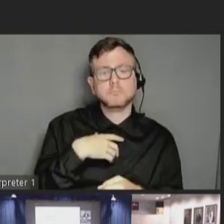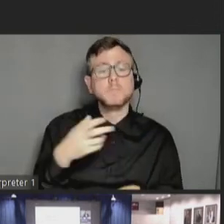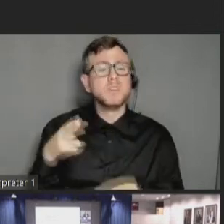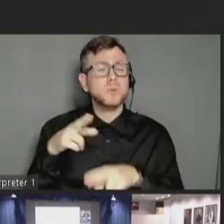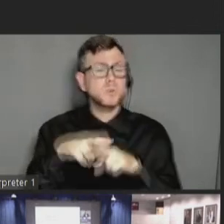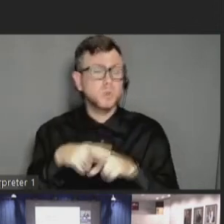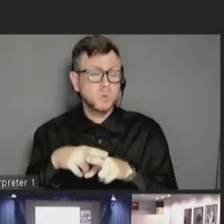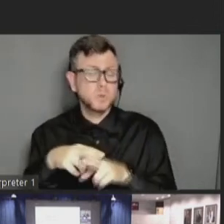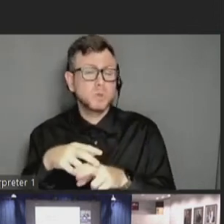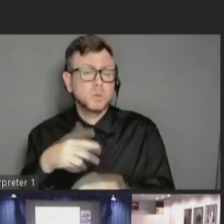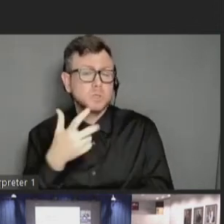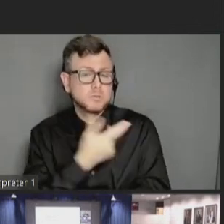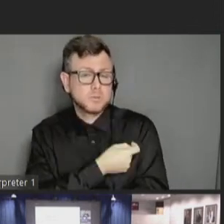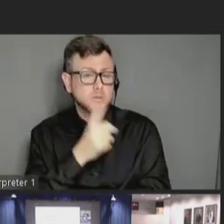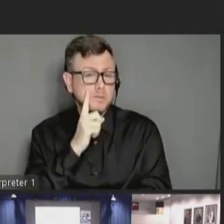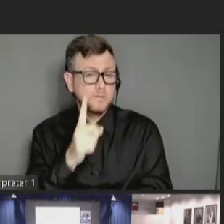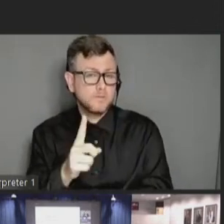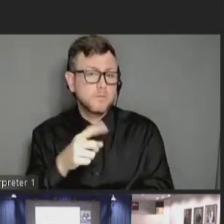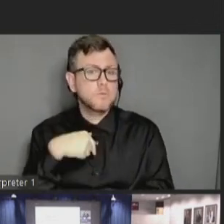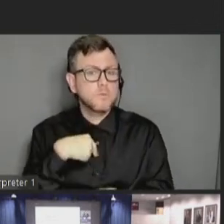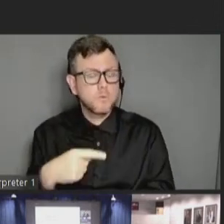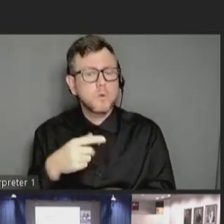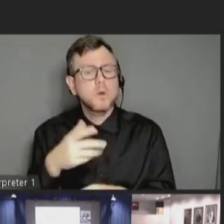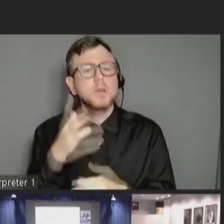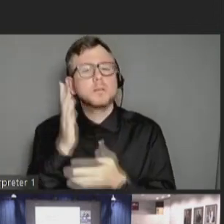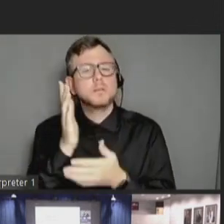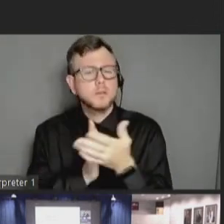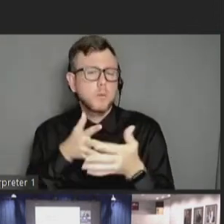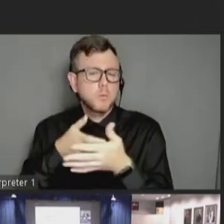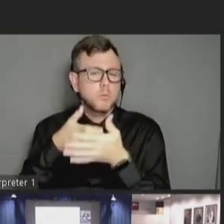authorized for certain immunosuppressed individuals, 6 months through 11 years.